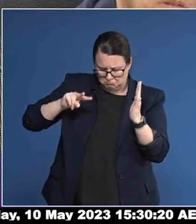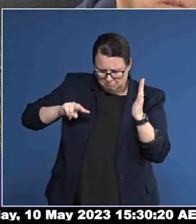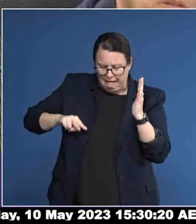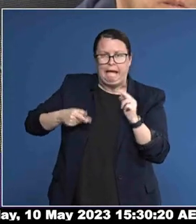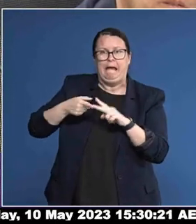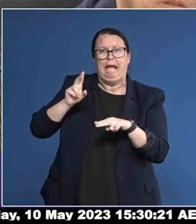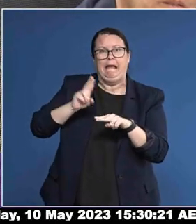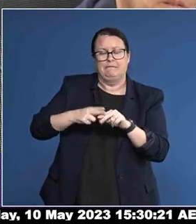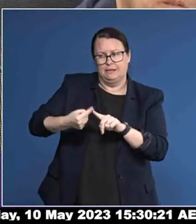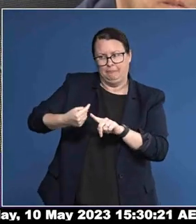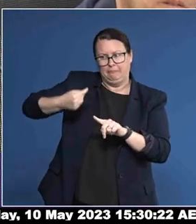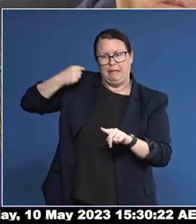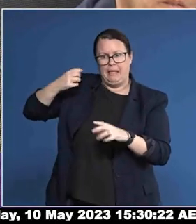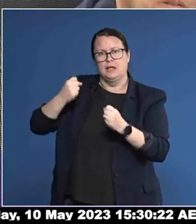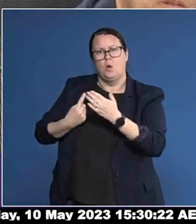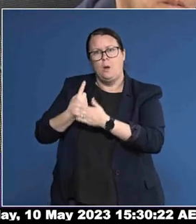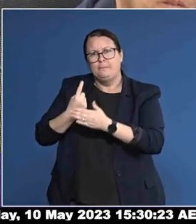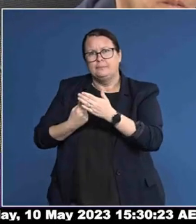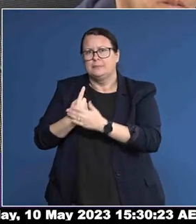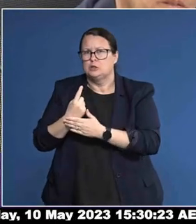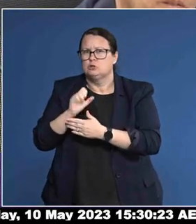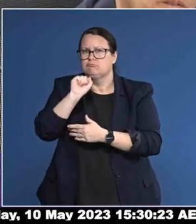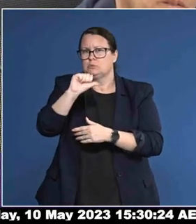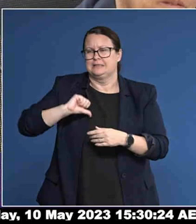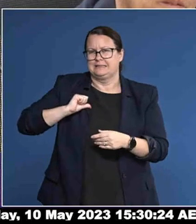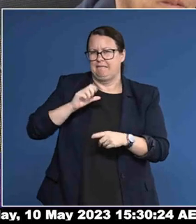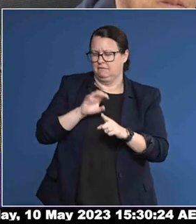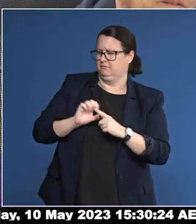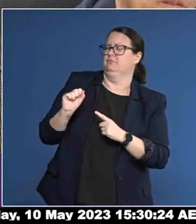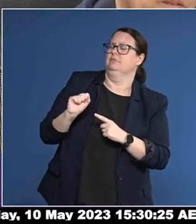opportunities that the Department of Housing staff might have brought to the attention of